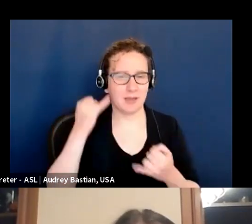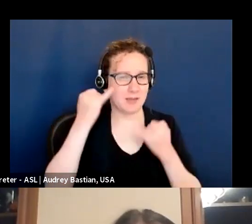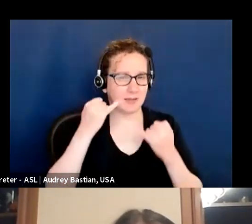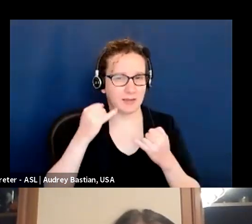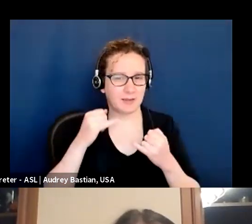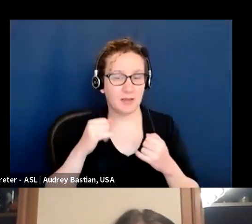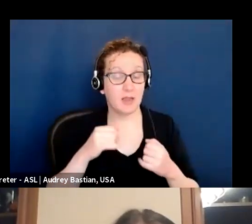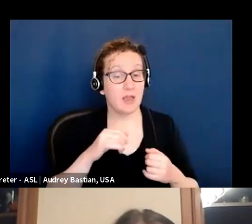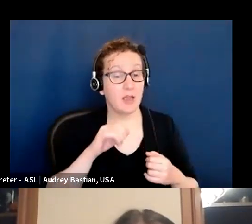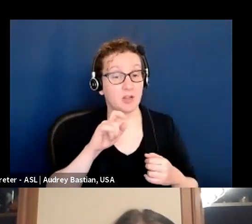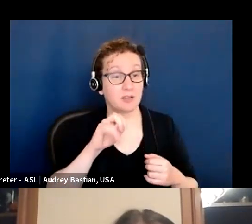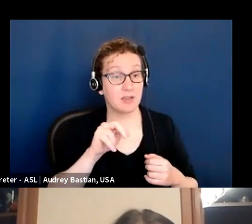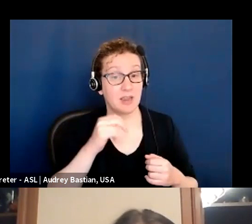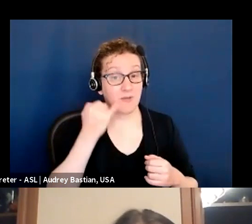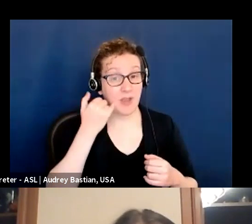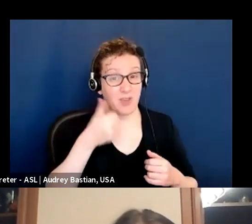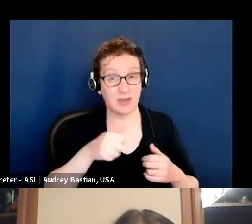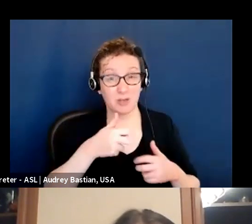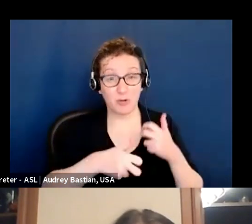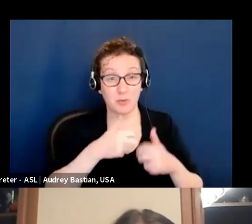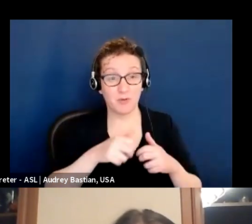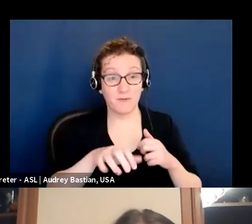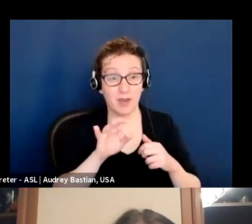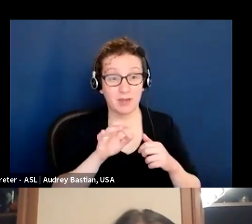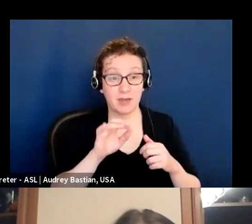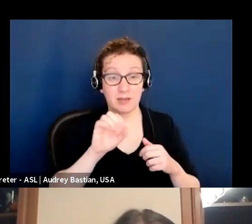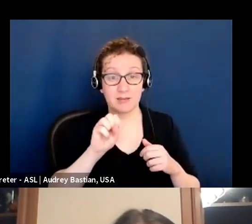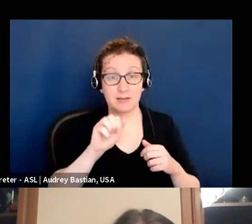if you're having any trouble finding Samsara's contact information, just go ahead and contact